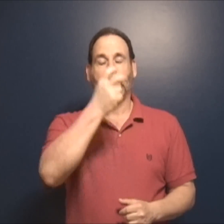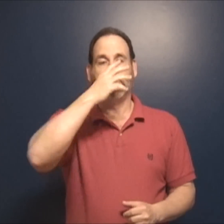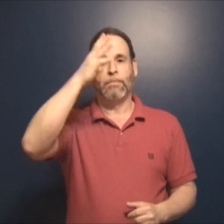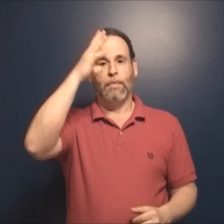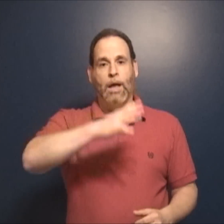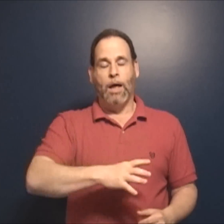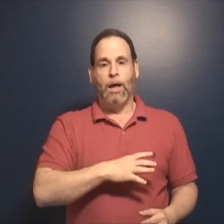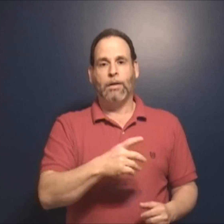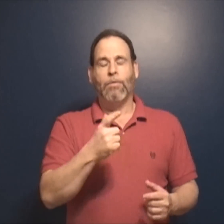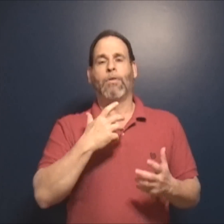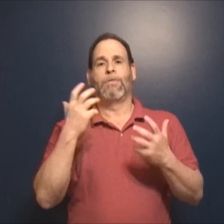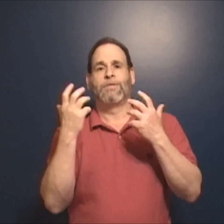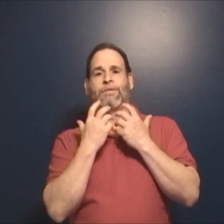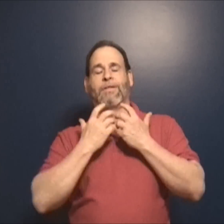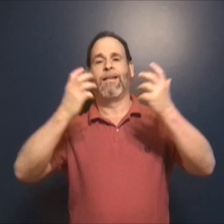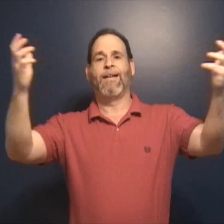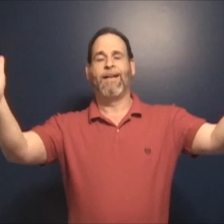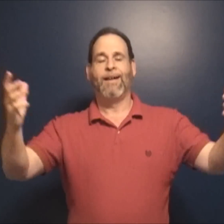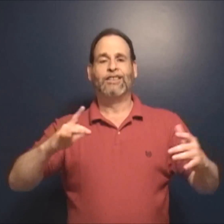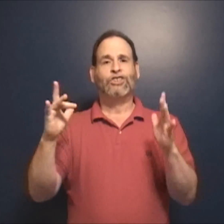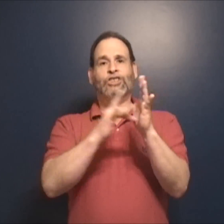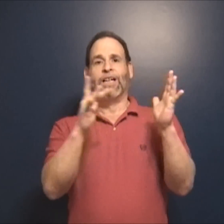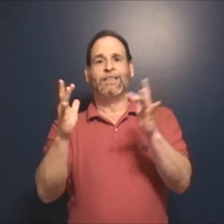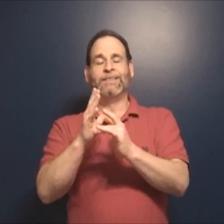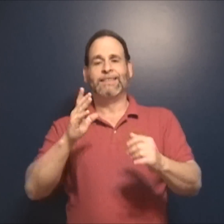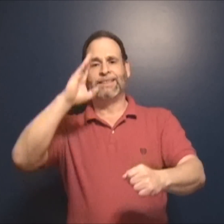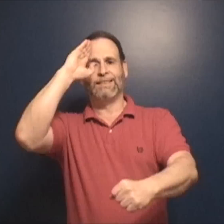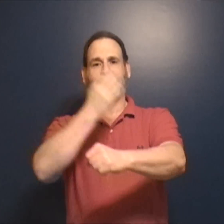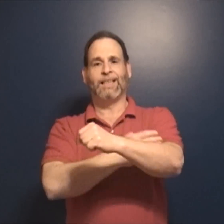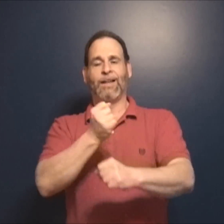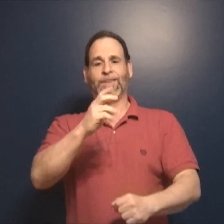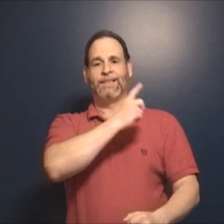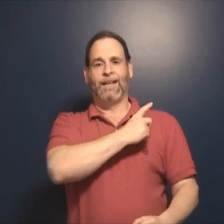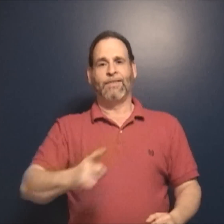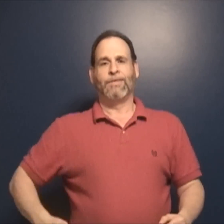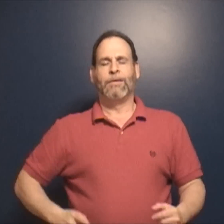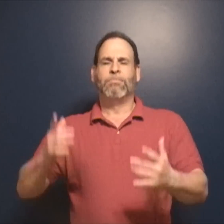The blind man shouted, 'Jesus, Son of David, have mercy on me!'